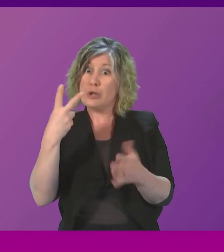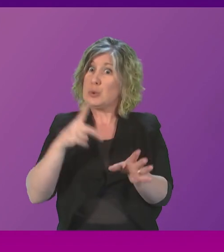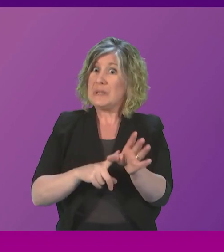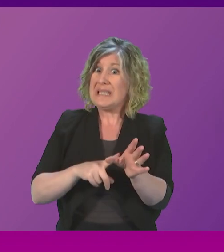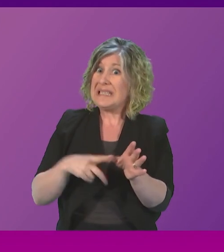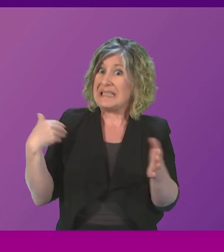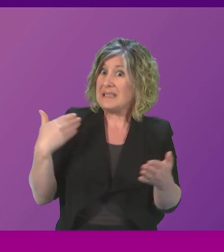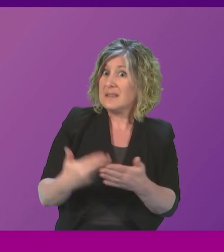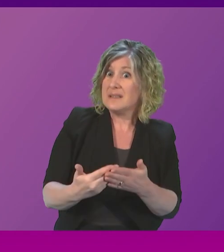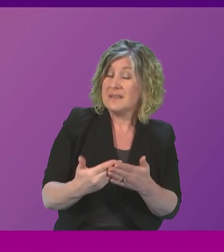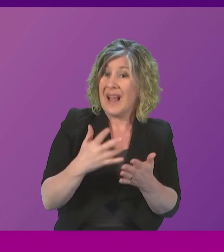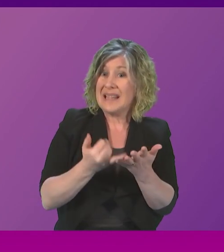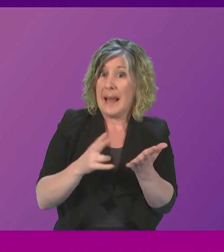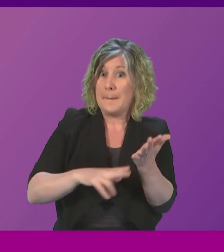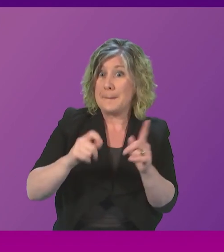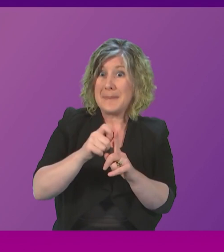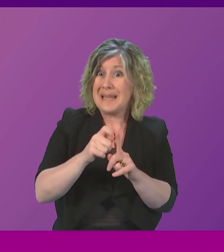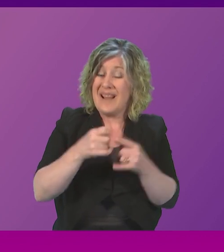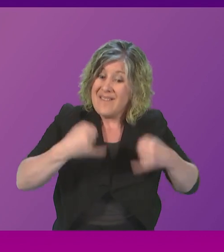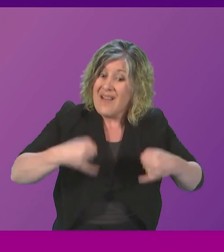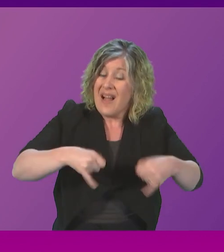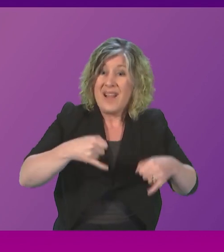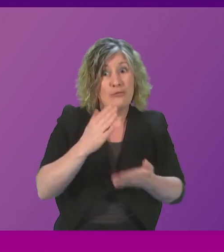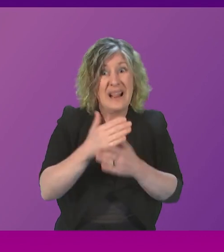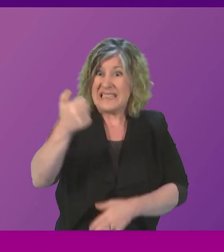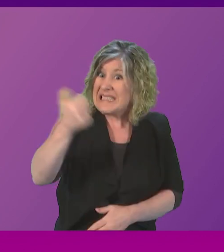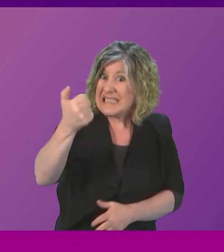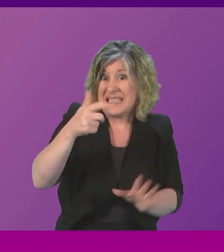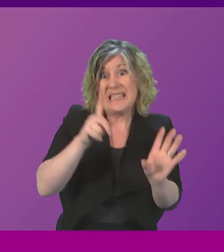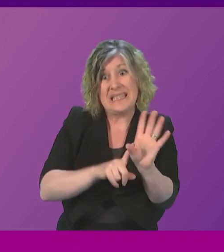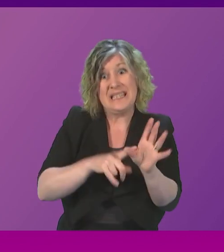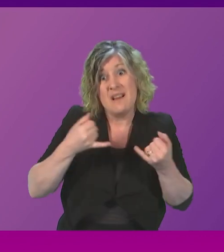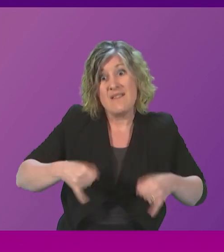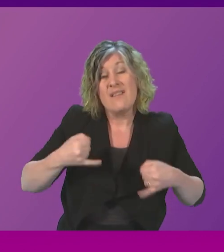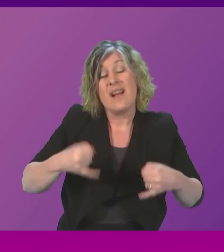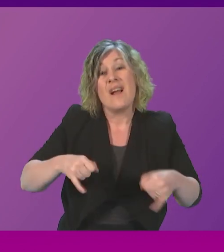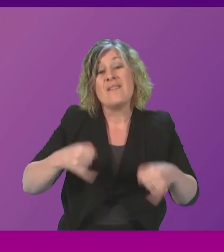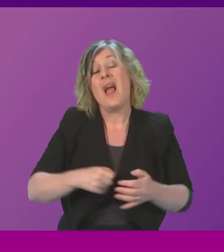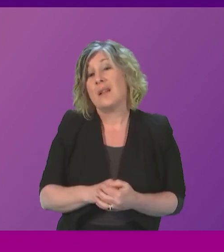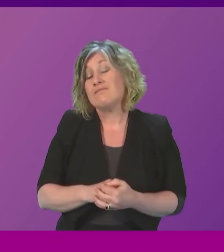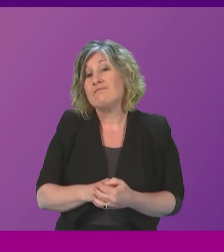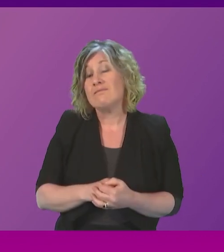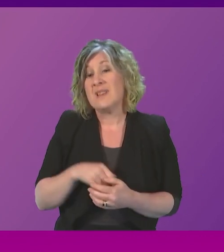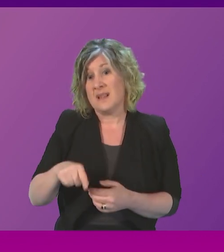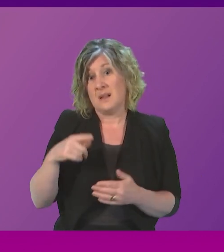been 16 years of SNP failure. This Government has never met its standard on a maximum 18-week wait for CAMHS.